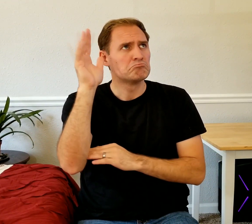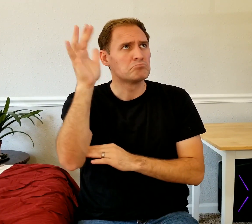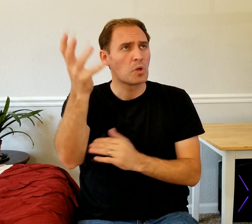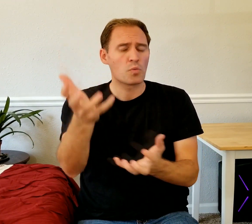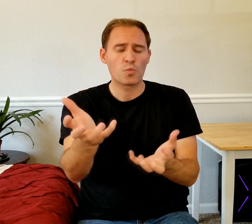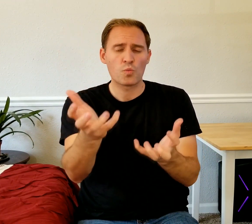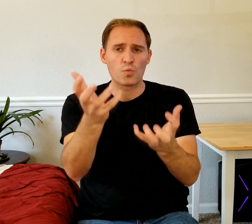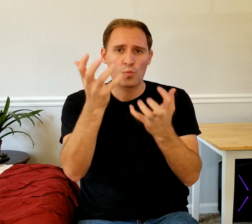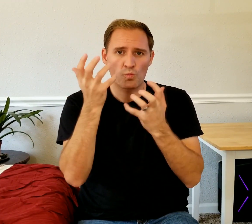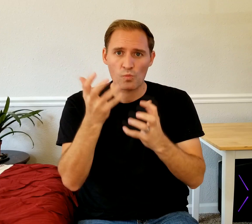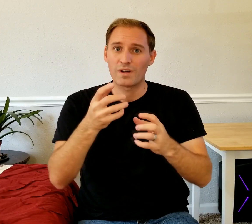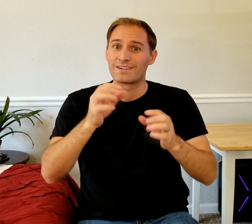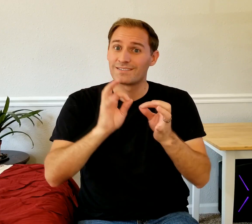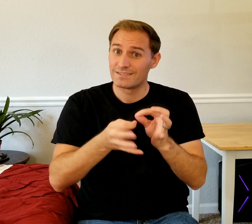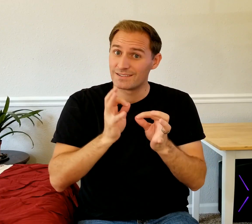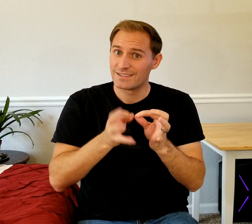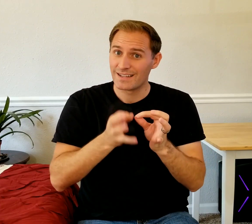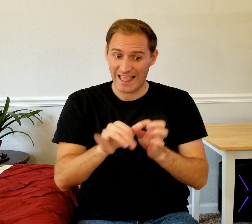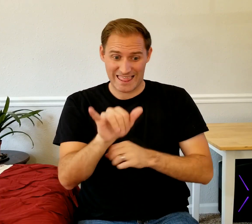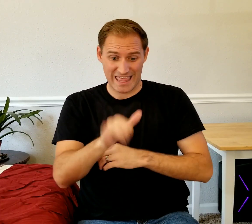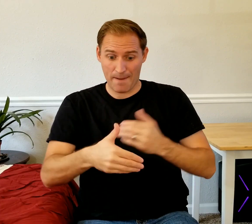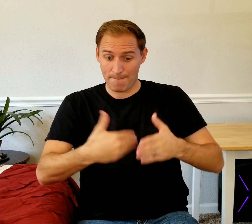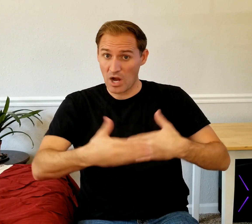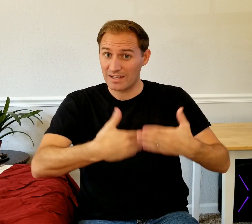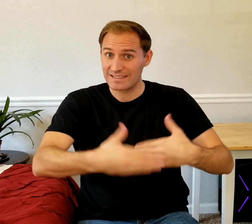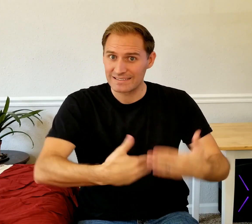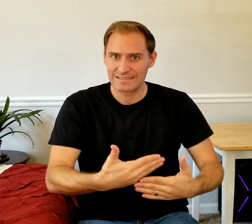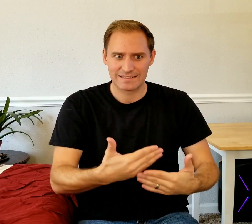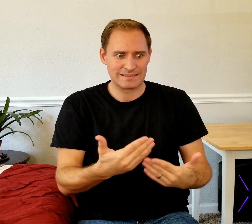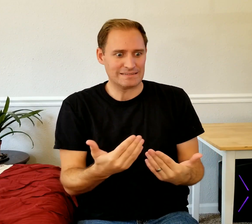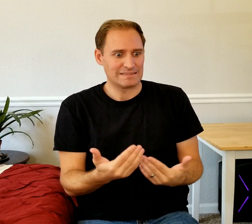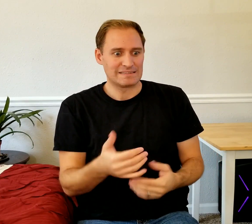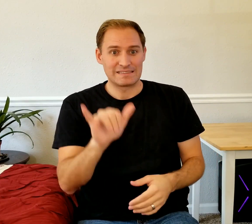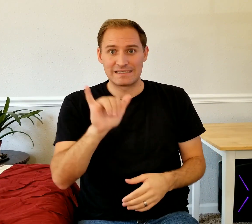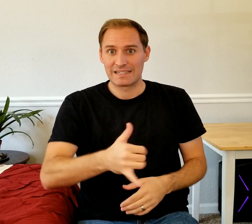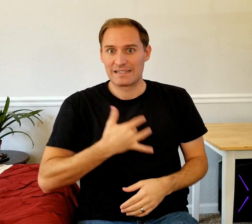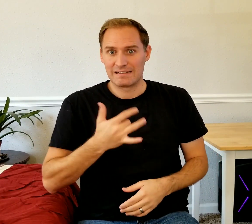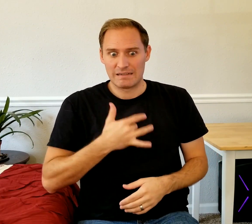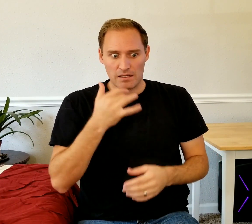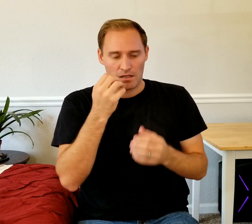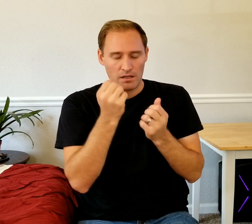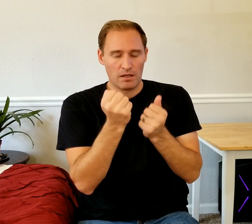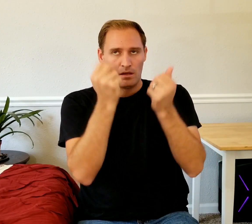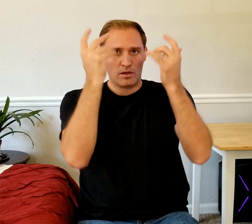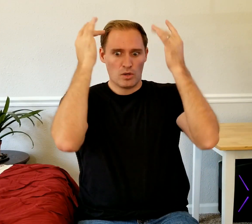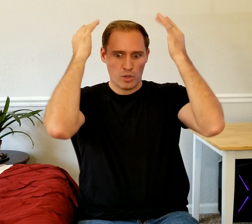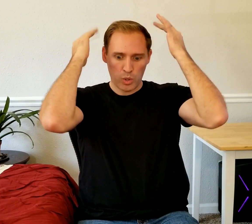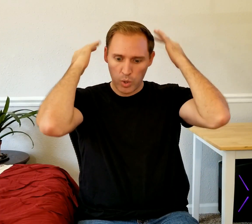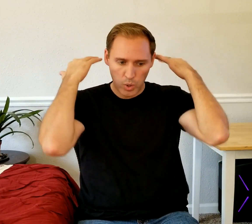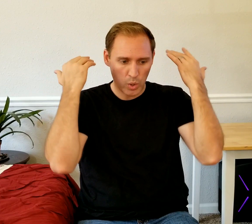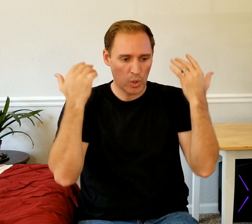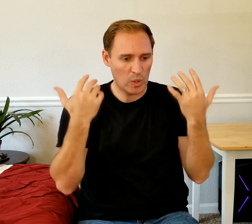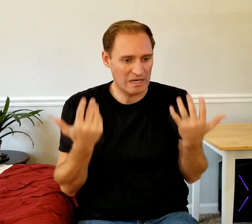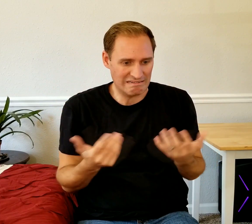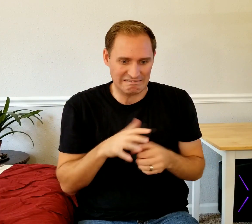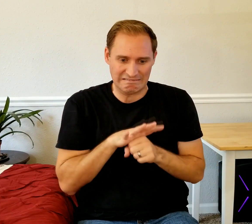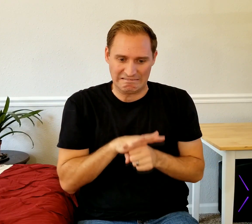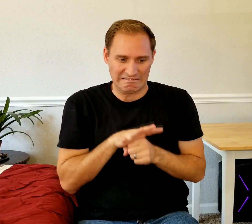that can be a very overwhelming process right there in the beginning because not only are you learning a language but you're also trying to learn how to